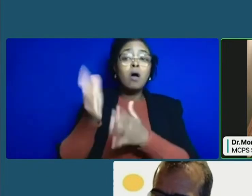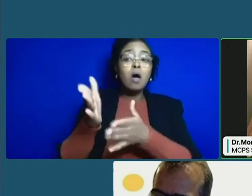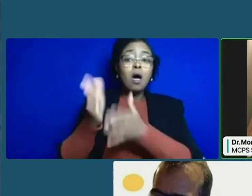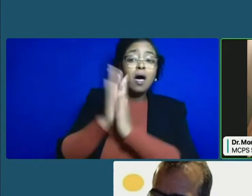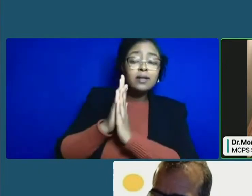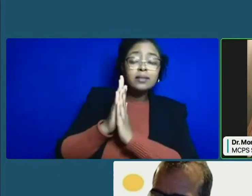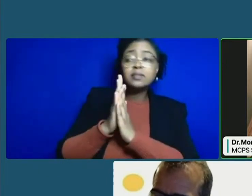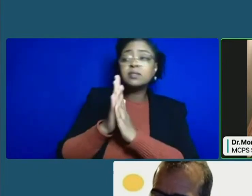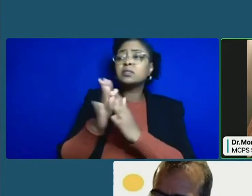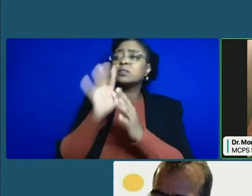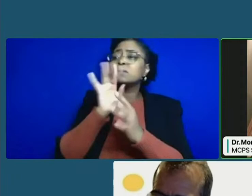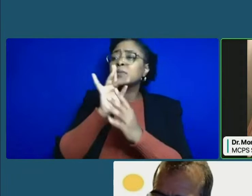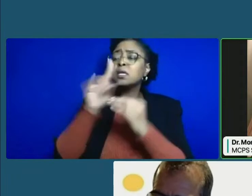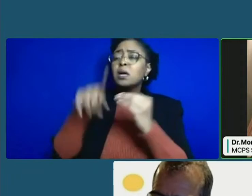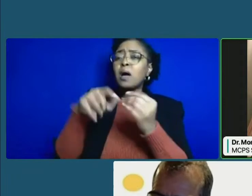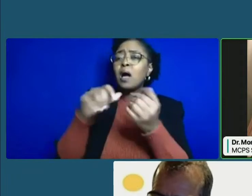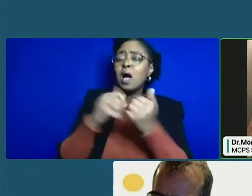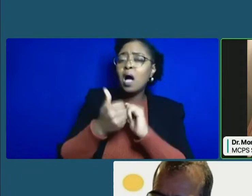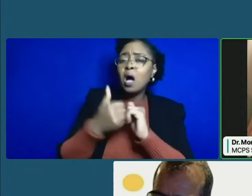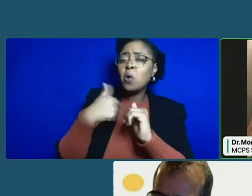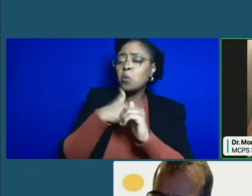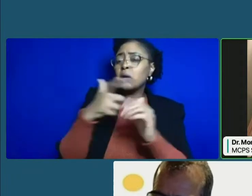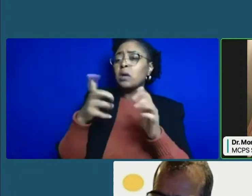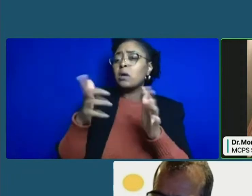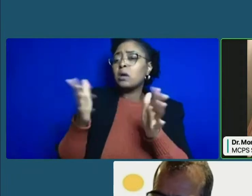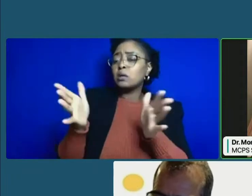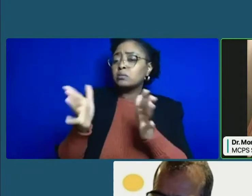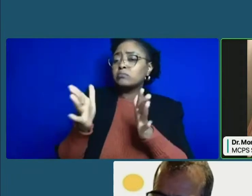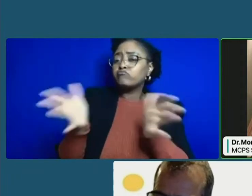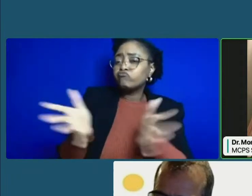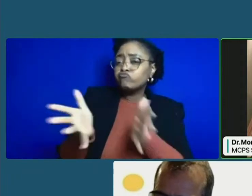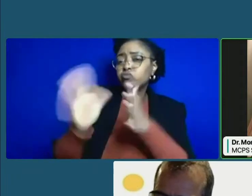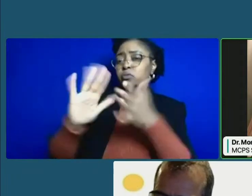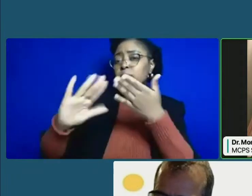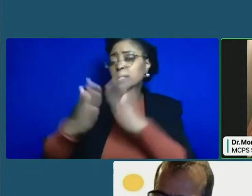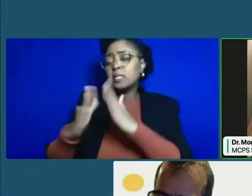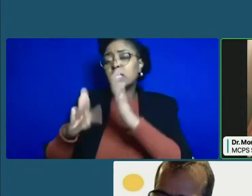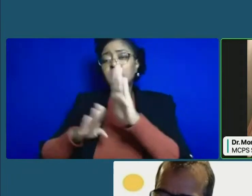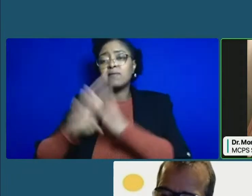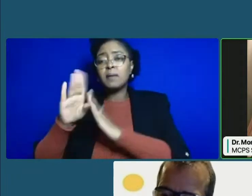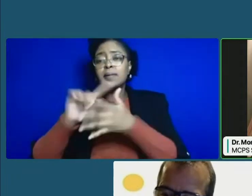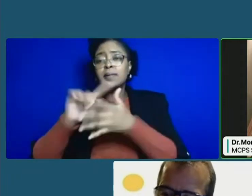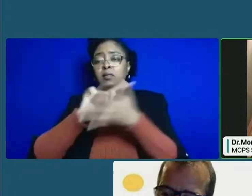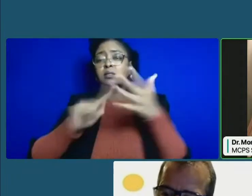gonna ask you to speak to, um, exactly how we are engaging